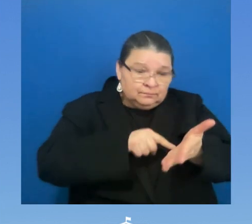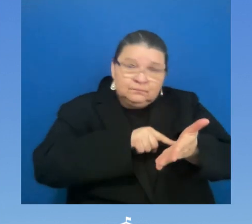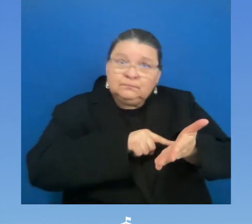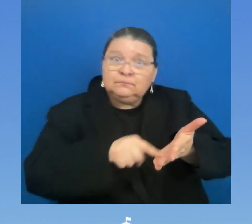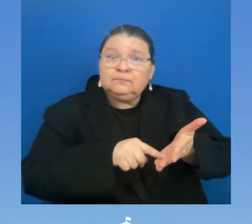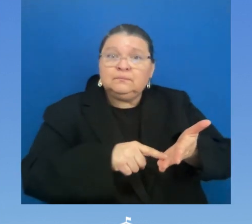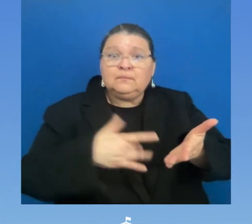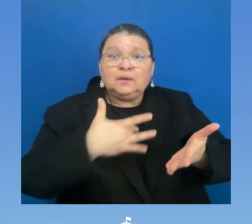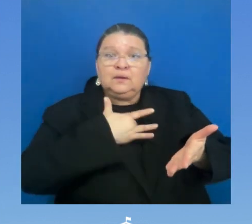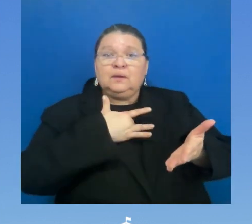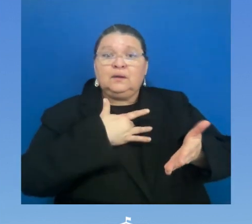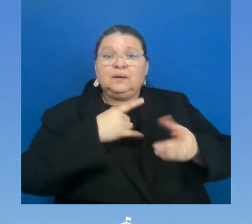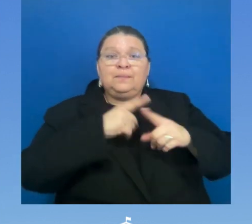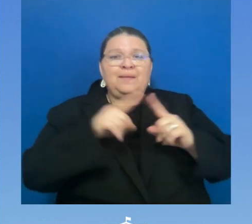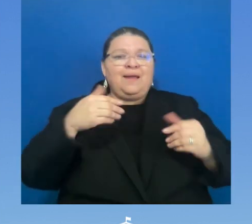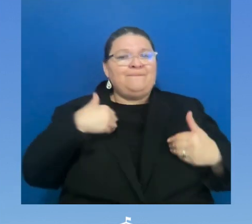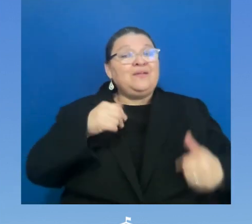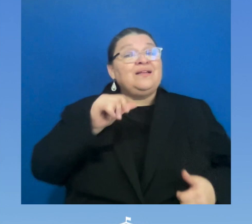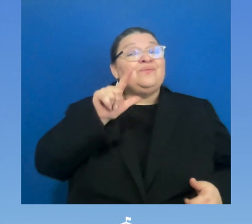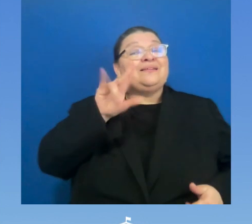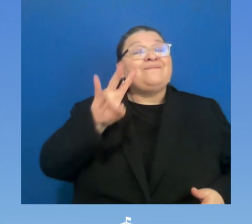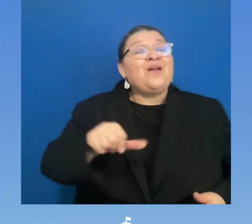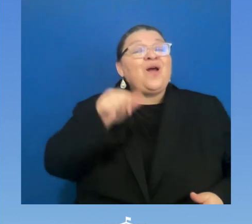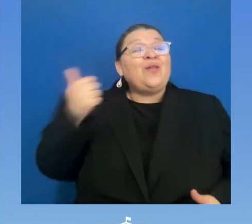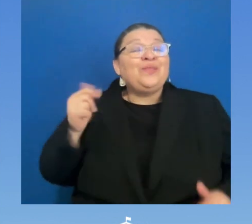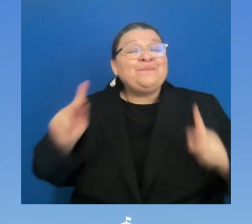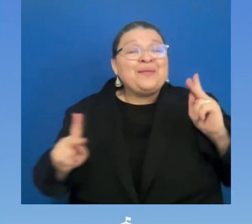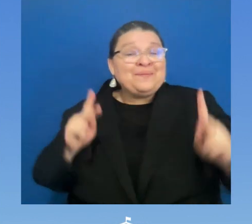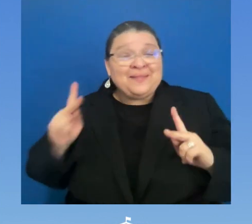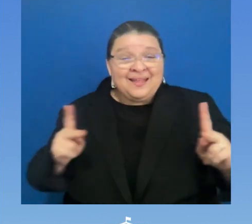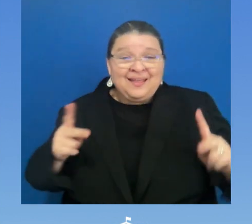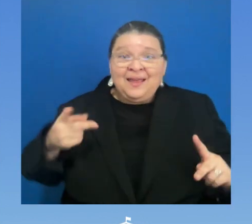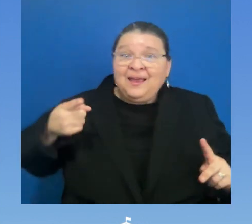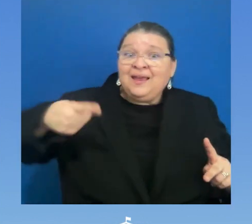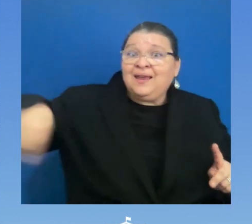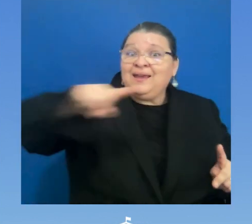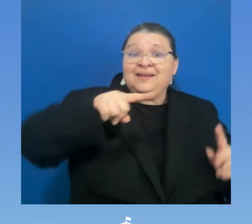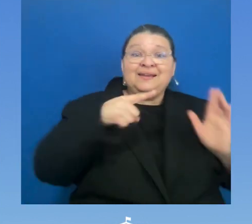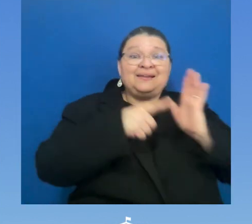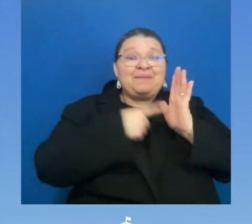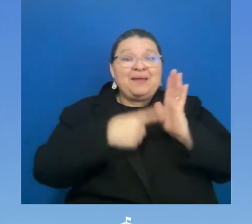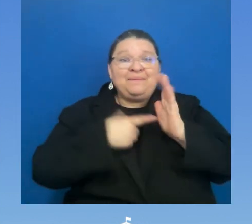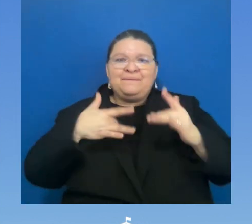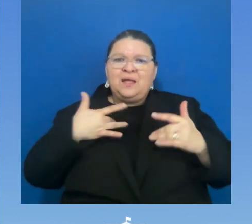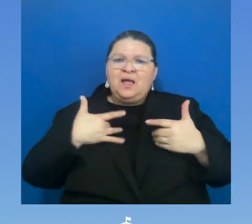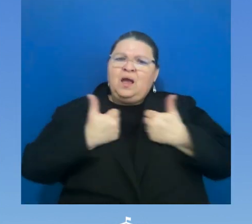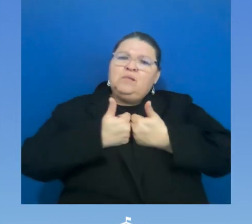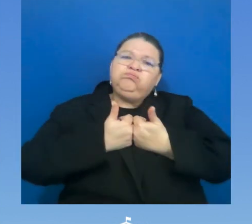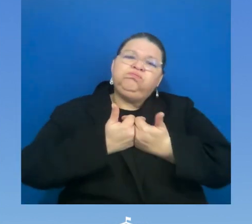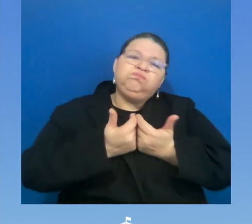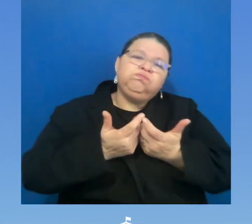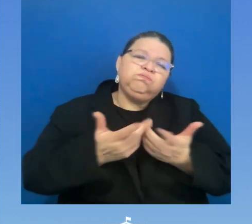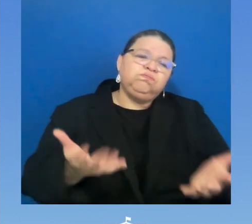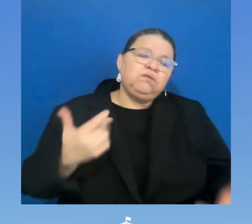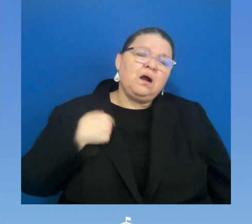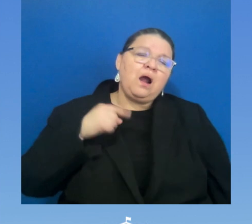when you're exhausted knowing that, you know, other women or other players or other people in your union are having your back and doing that work,